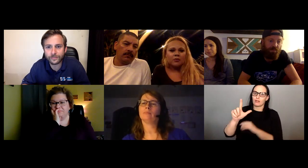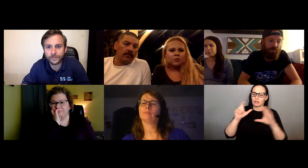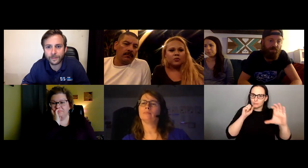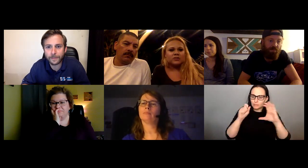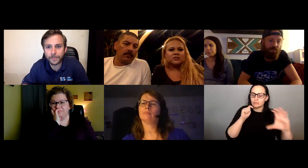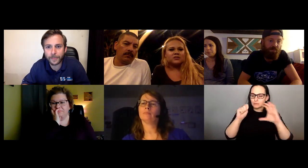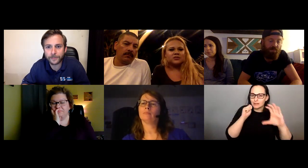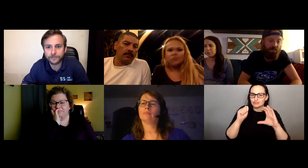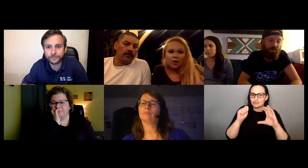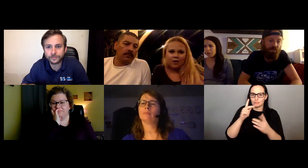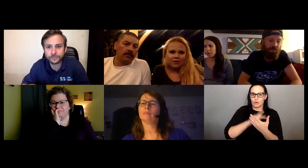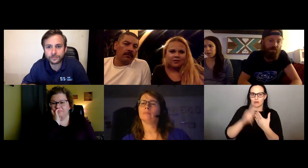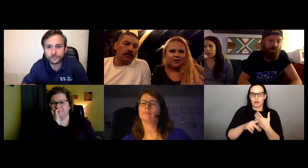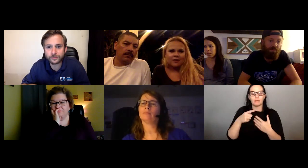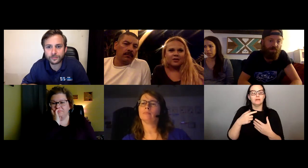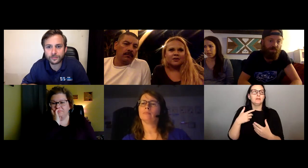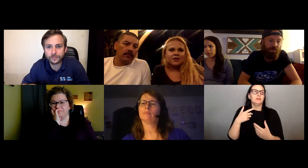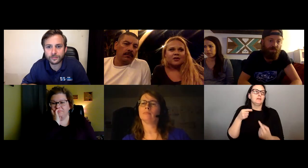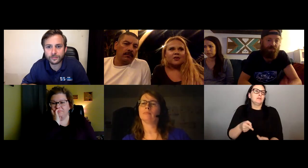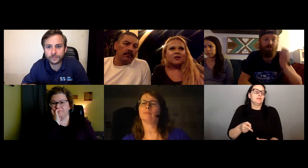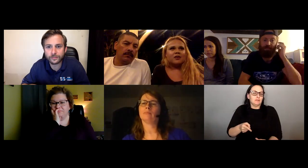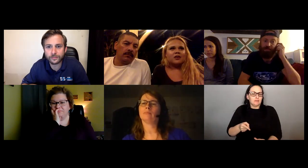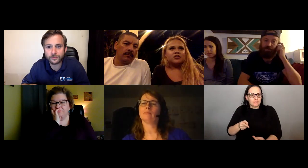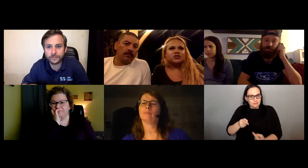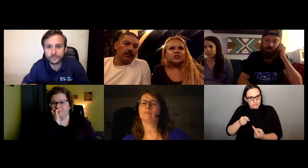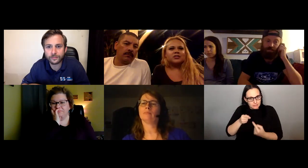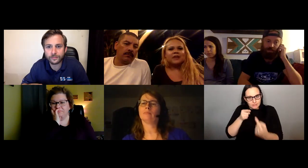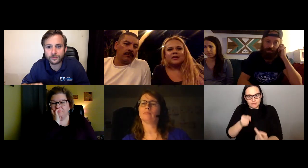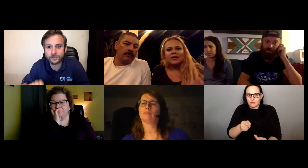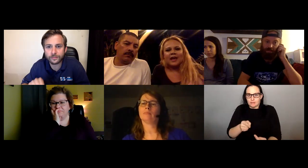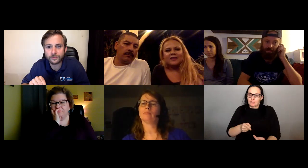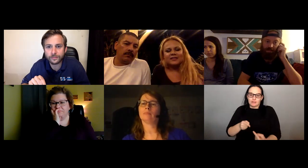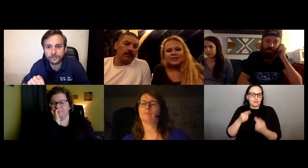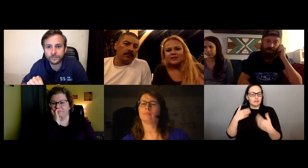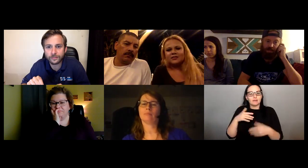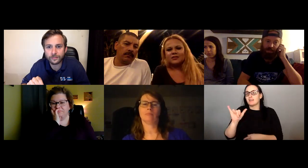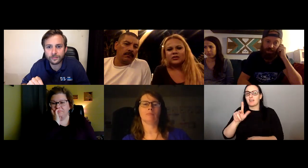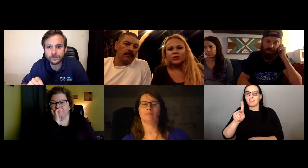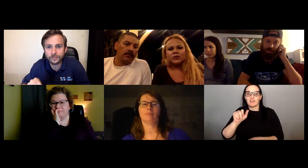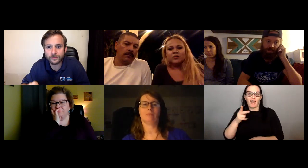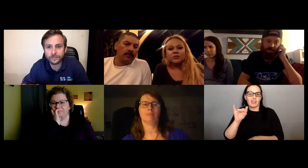was so hard i mean